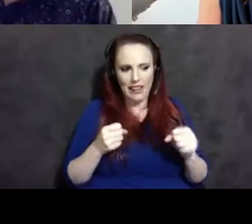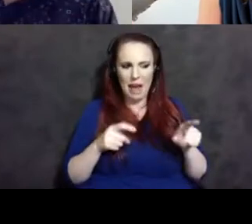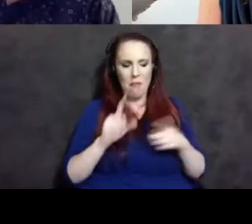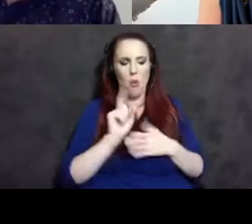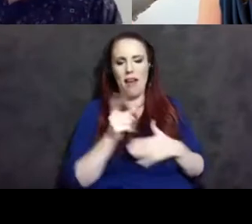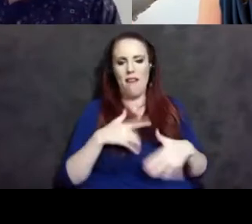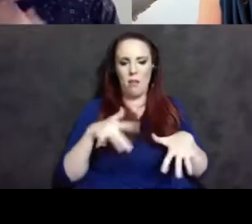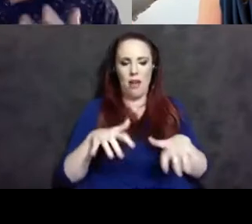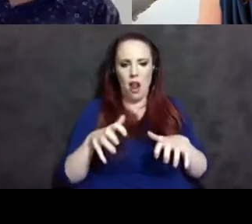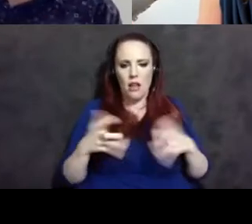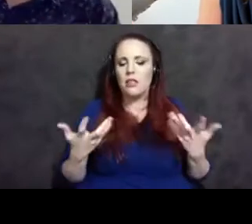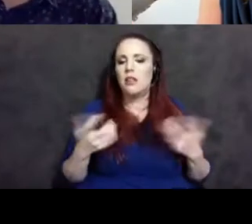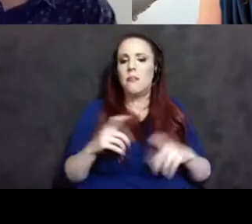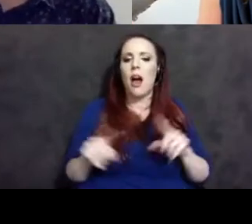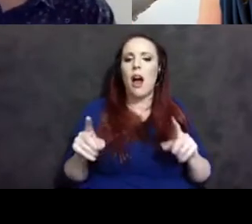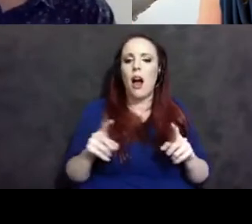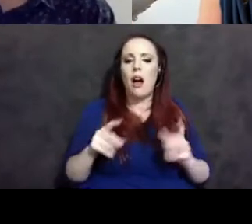Like when I read the book Hailing Resistance.